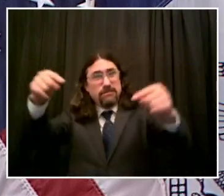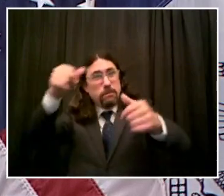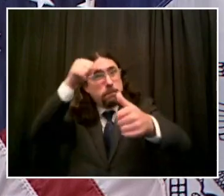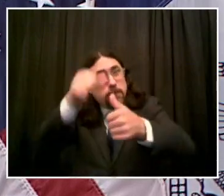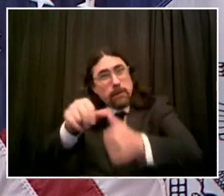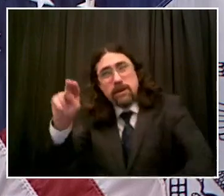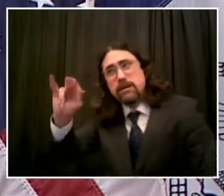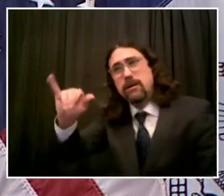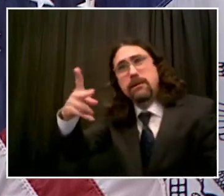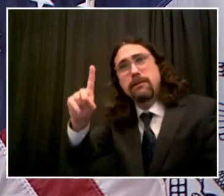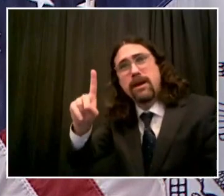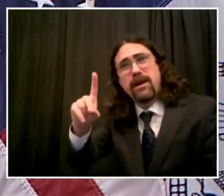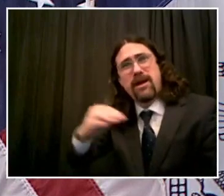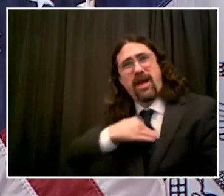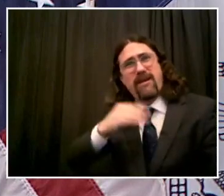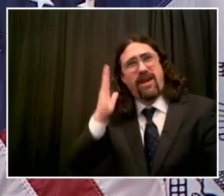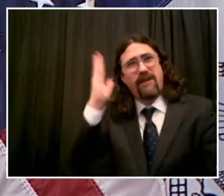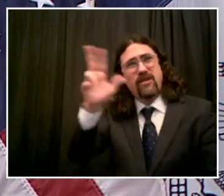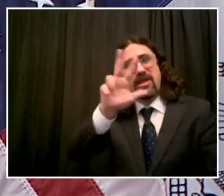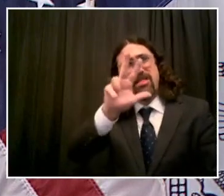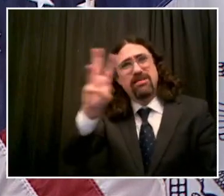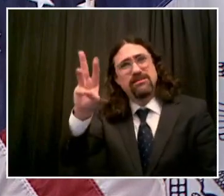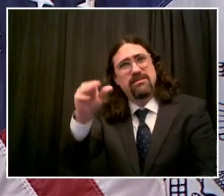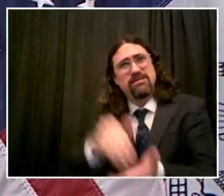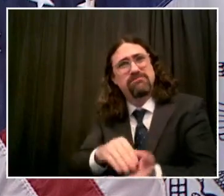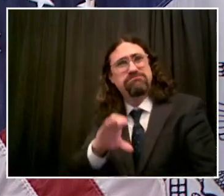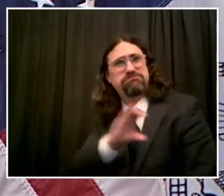LIFE IS COMPLEX. WILL BE SOLVED OVERNIGHT?